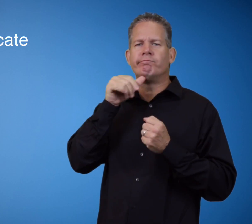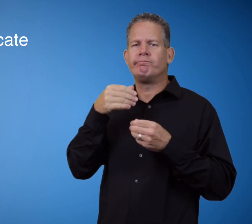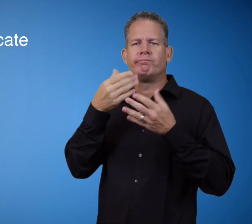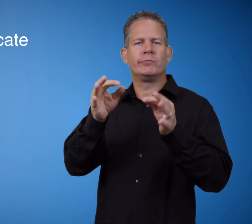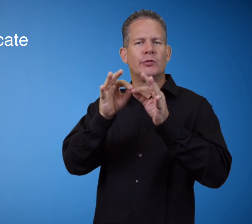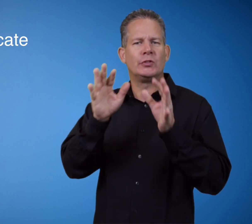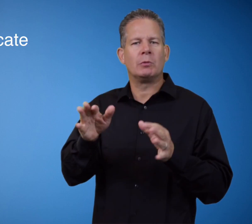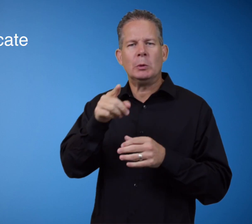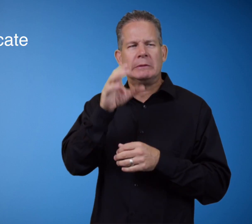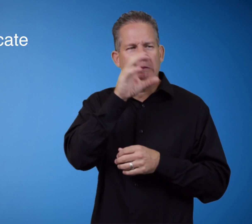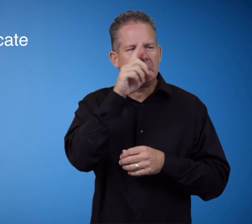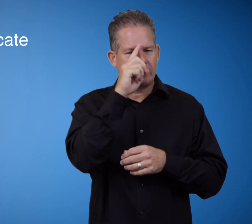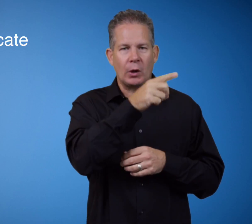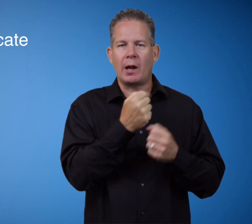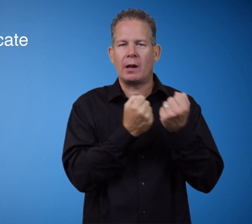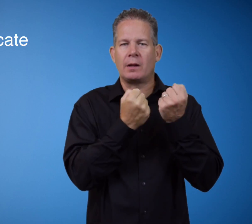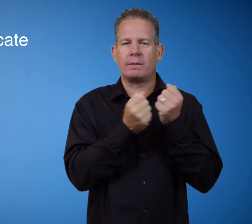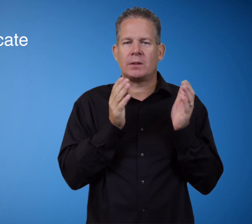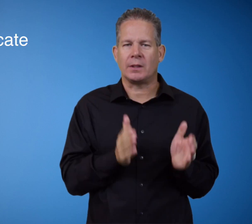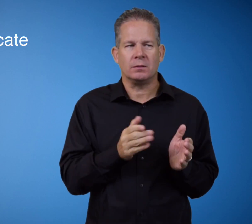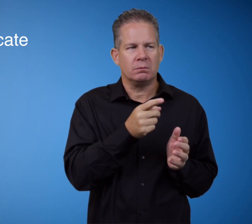to provide an interpreter, the advocate could help make that happen.